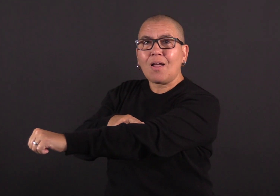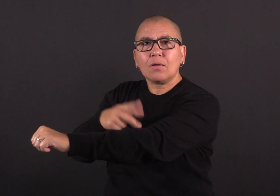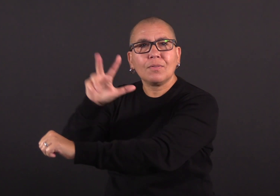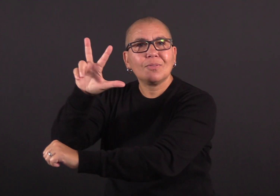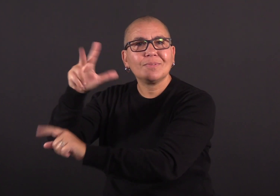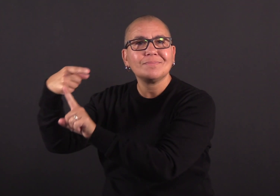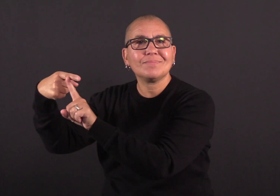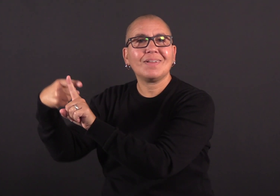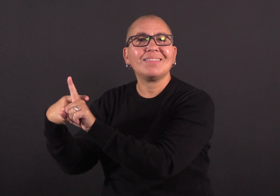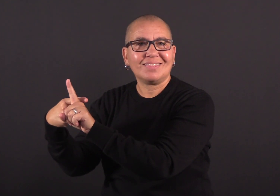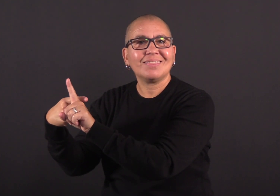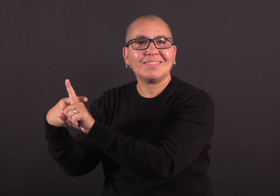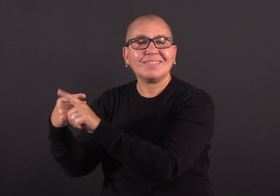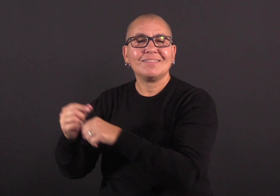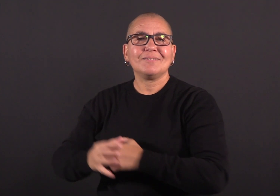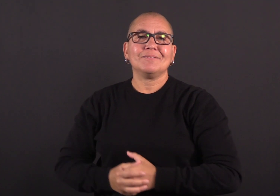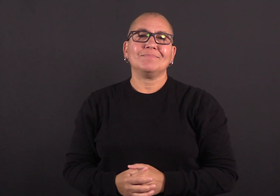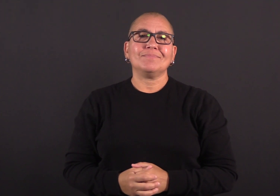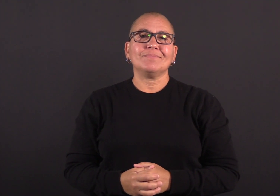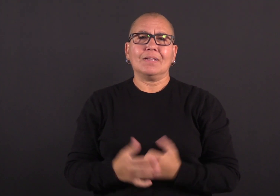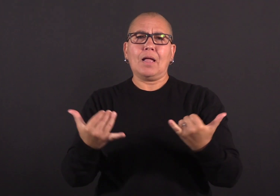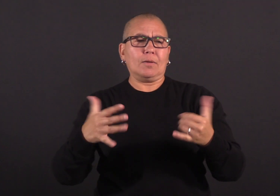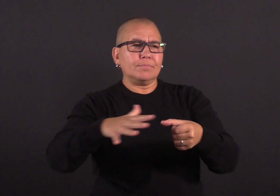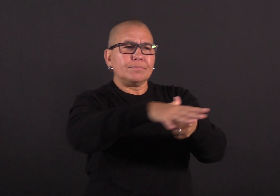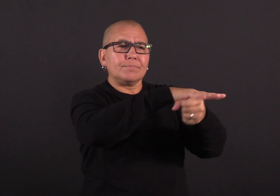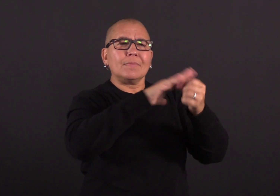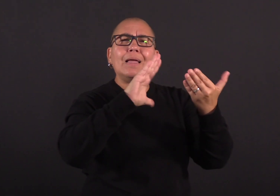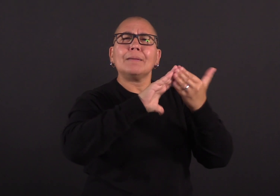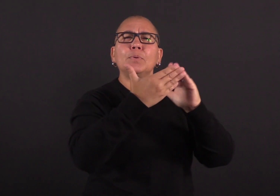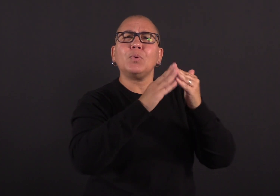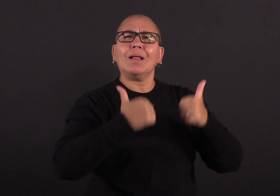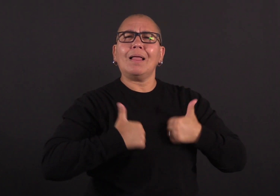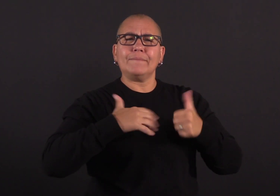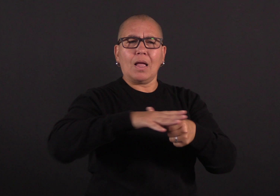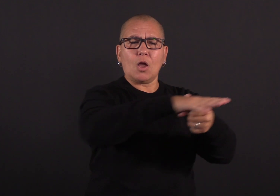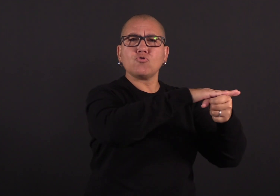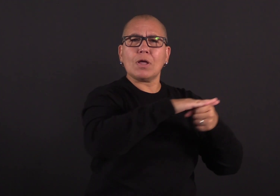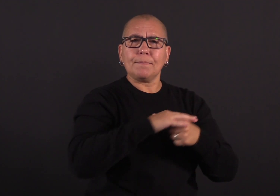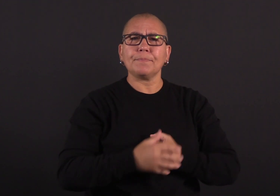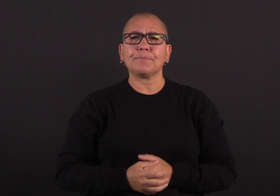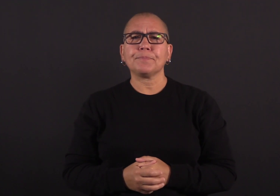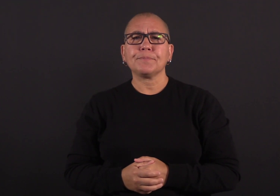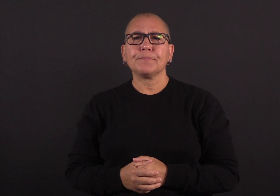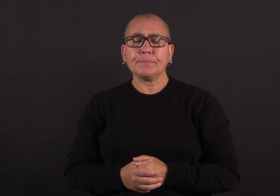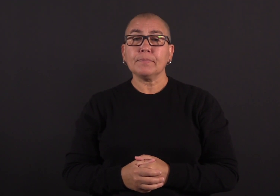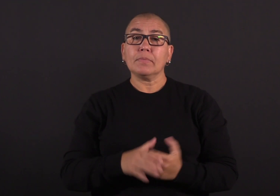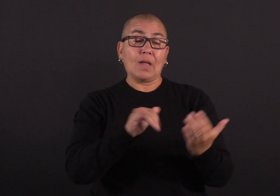vaccinate 50% of elderly residents within three months of when the first COVID-19 vaccine received